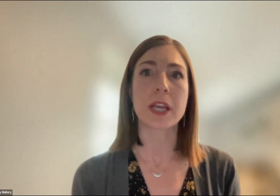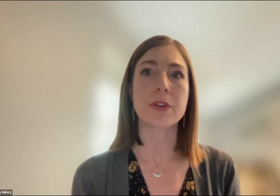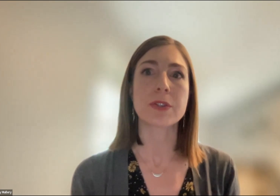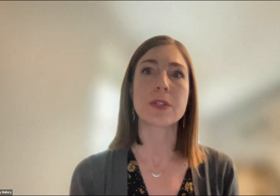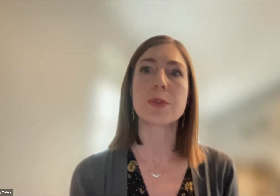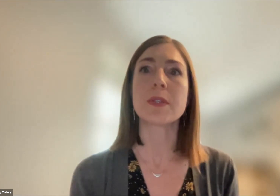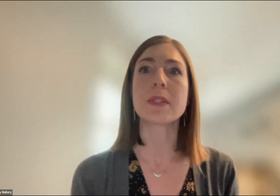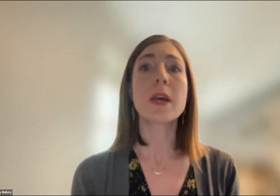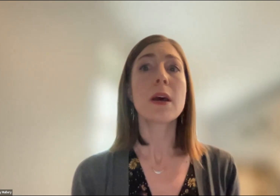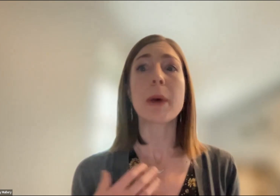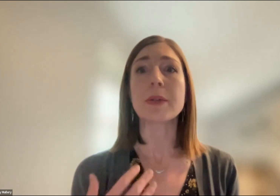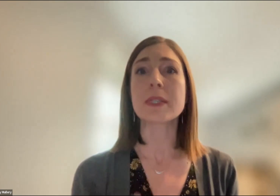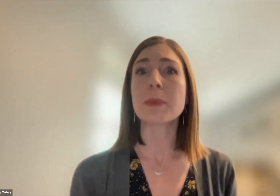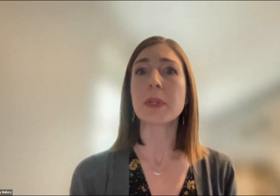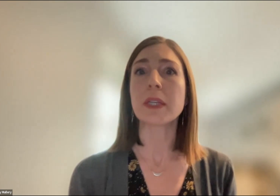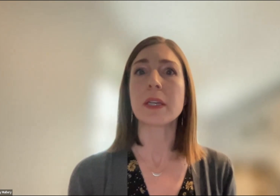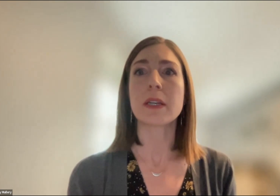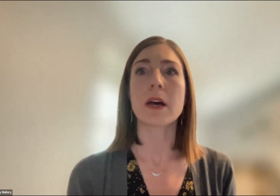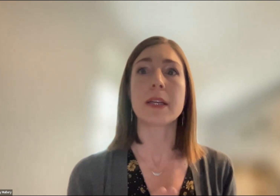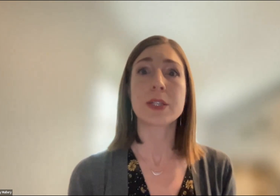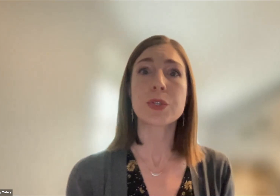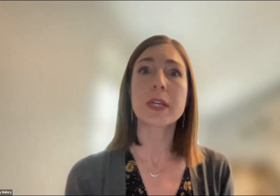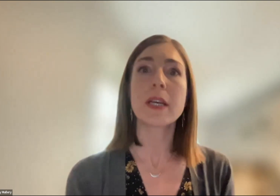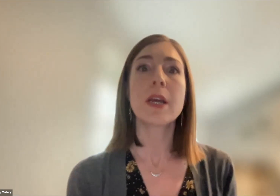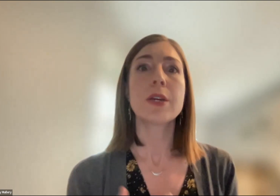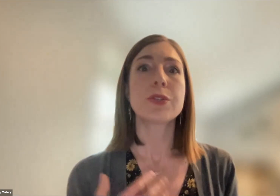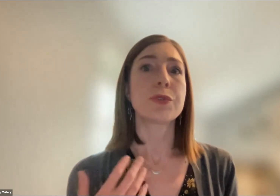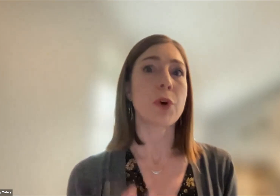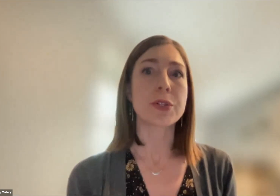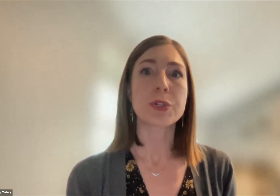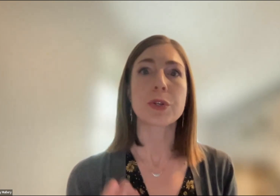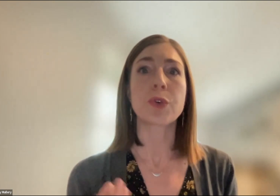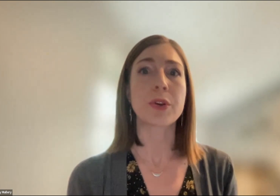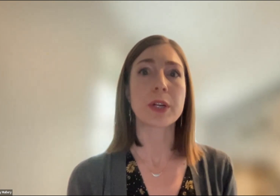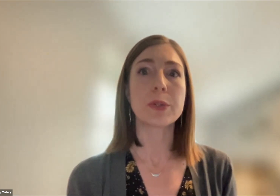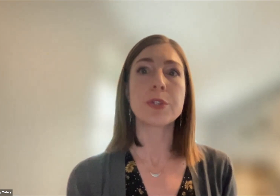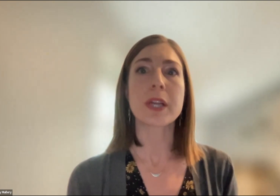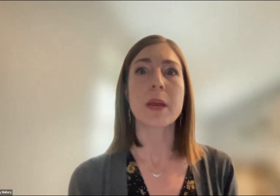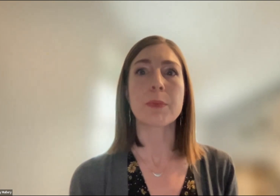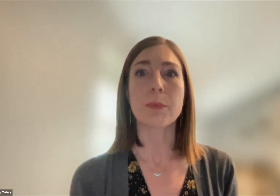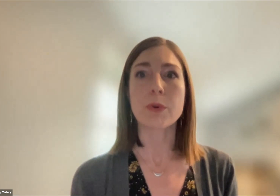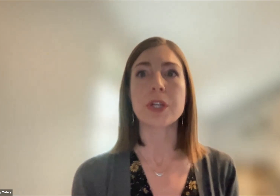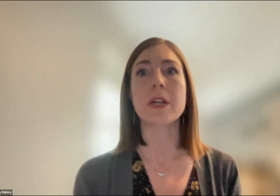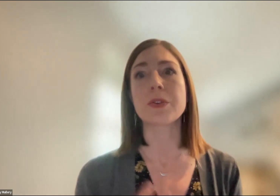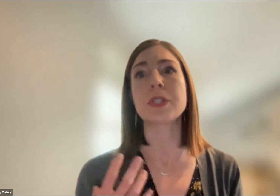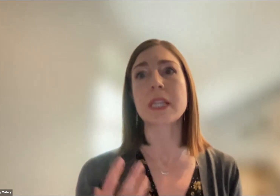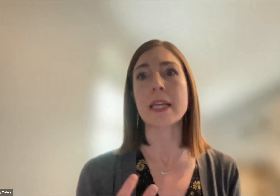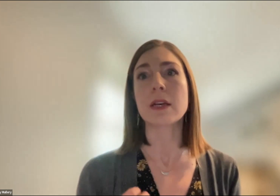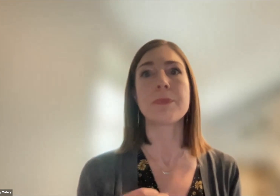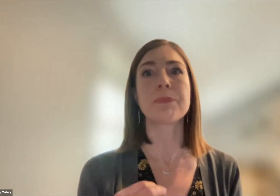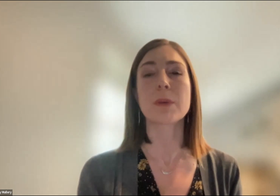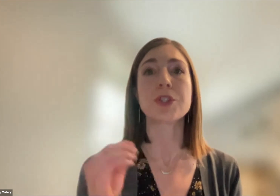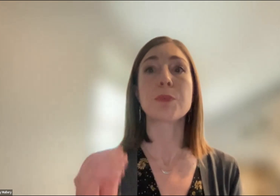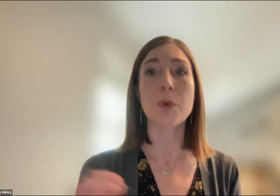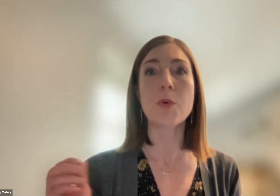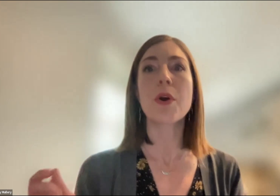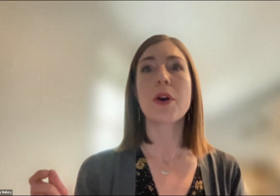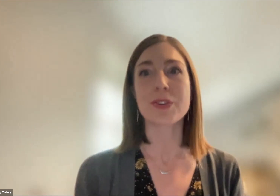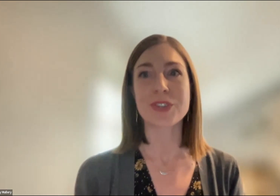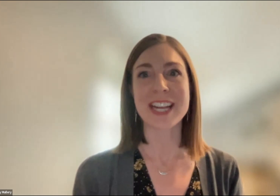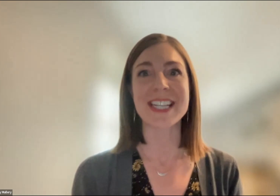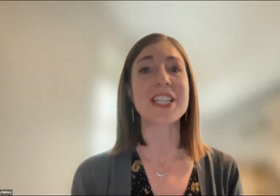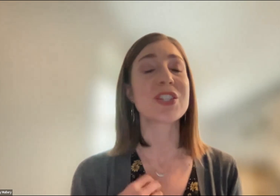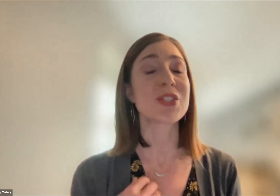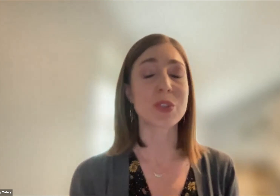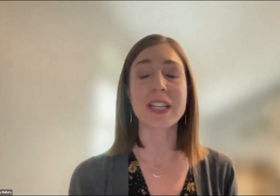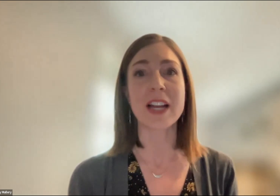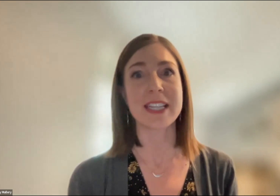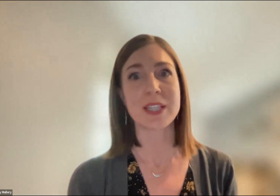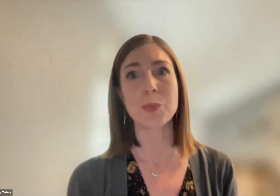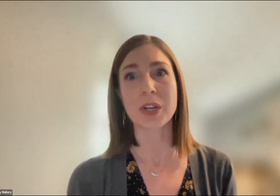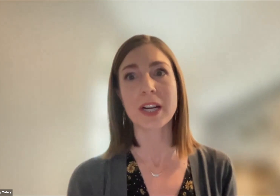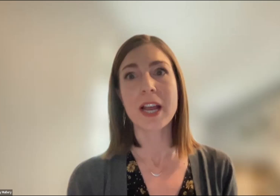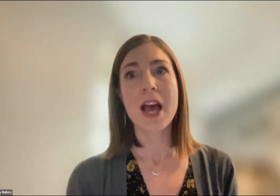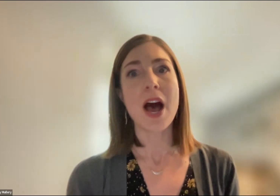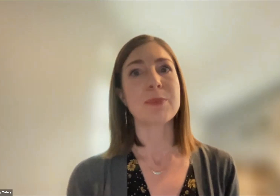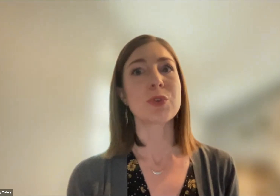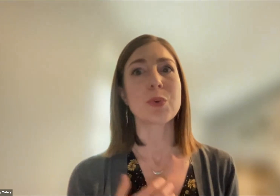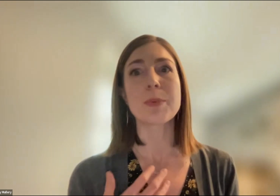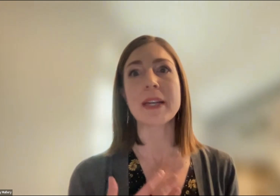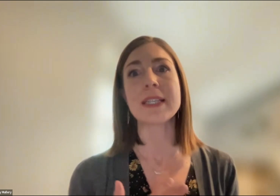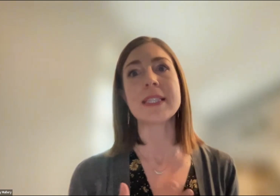educators and students about disability, history to foster greater inclusion and promotion, and understand, i'm sorry to promote understanding is certainly not easy work.